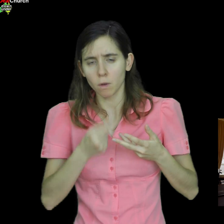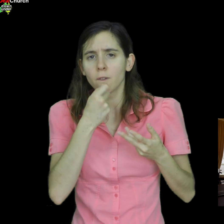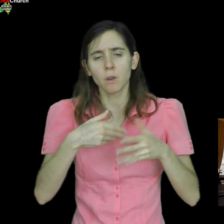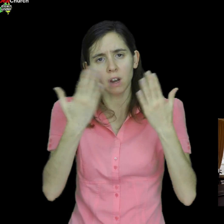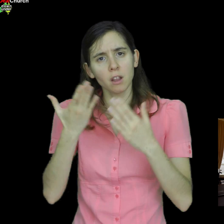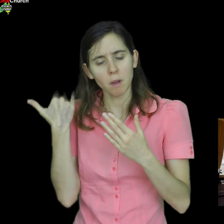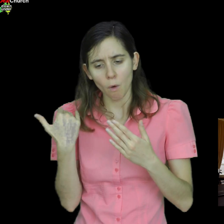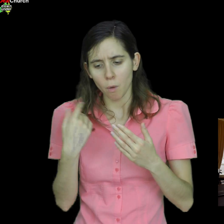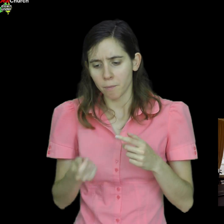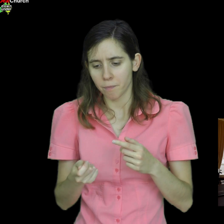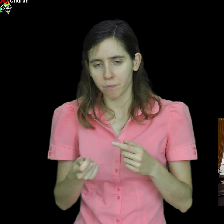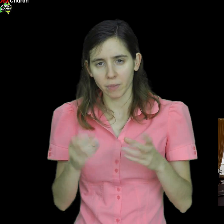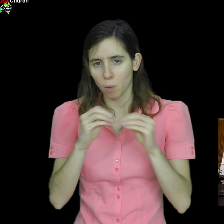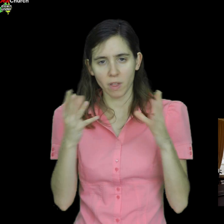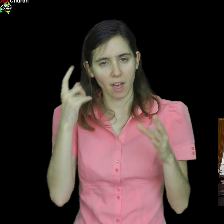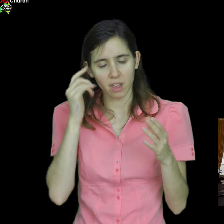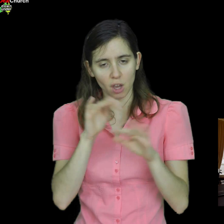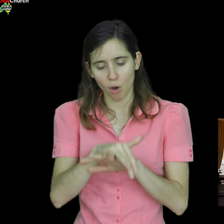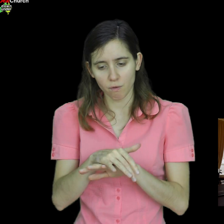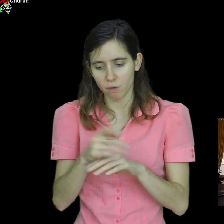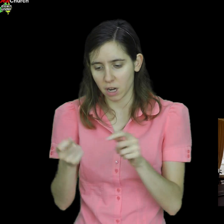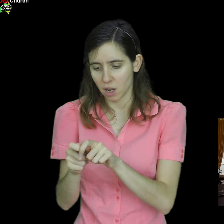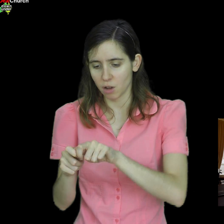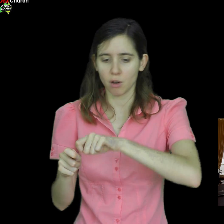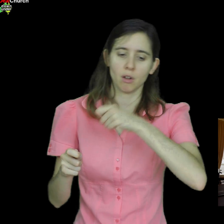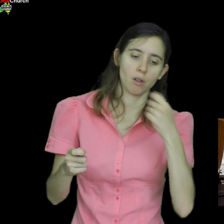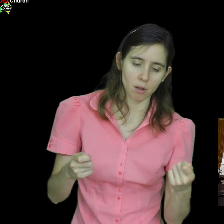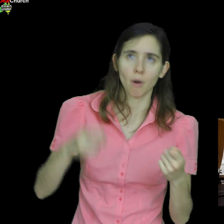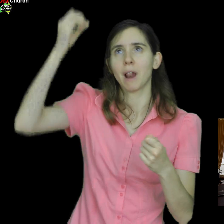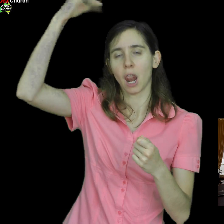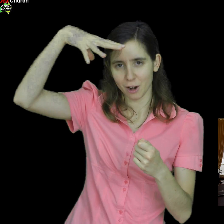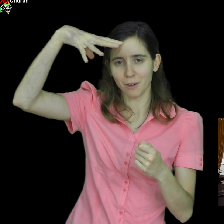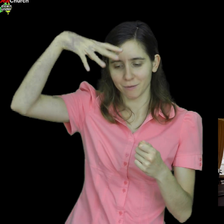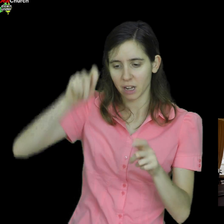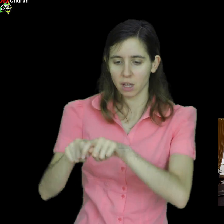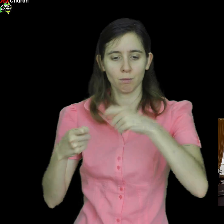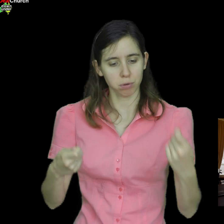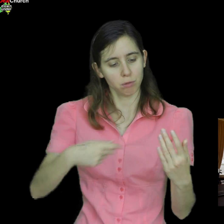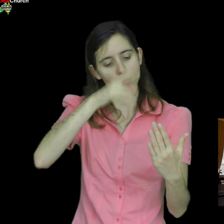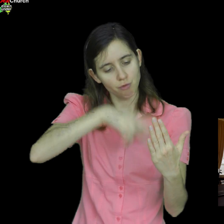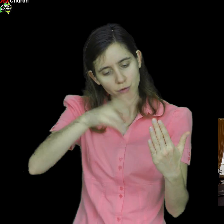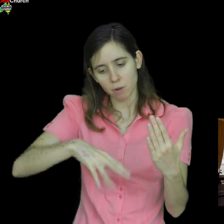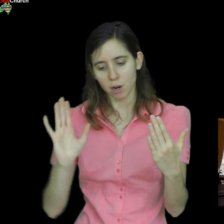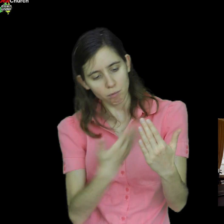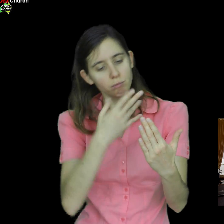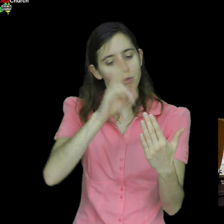Without really thinking, Chang flipped on a light and began to read. The little